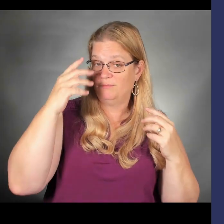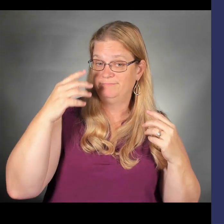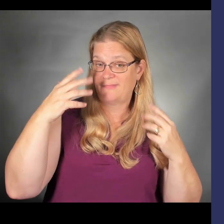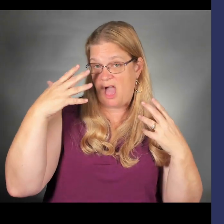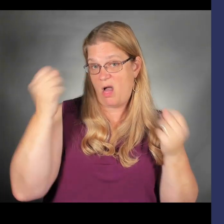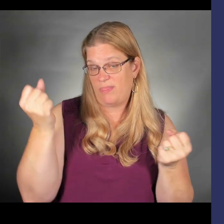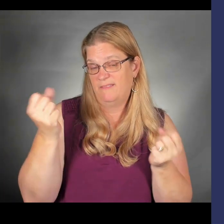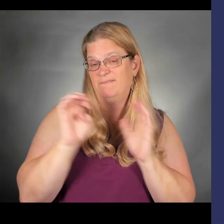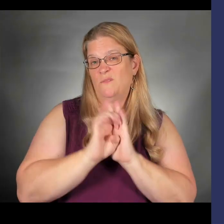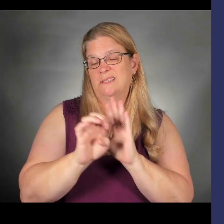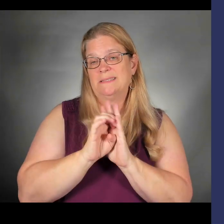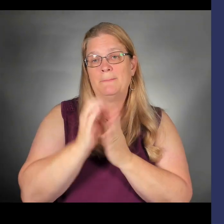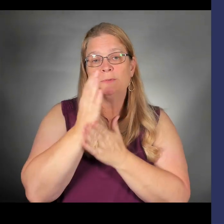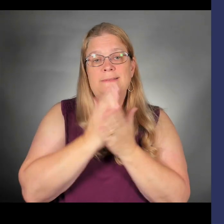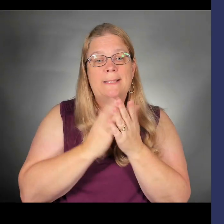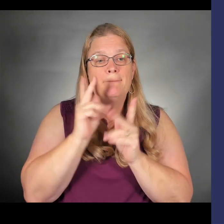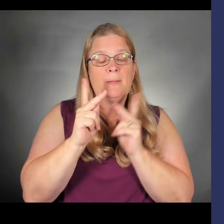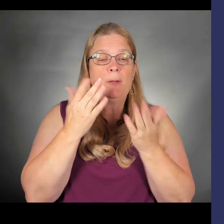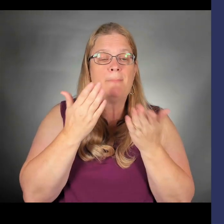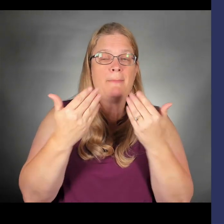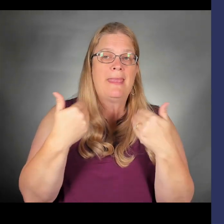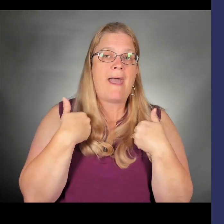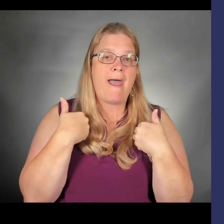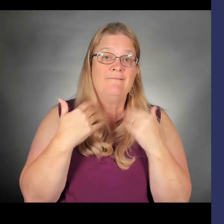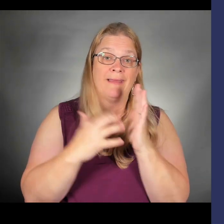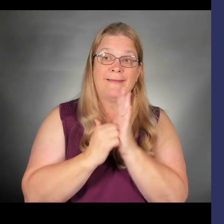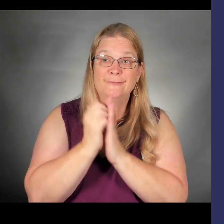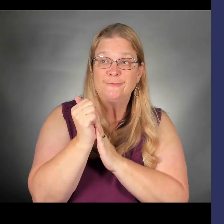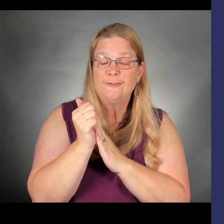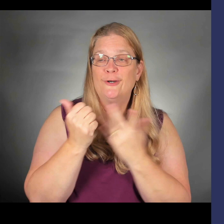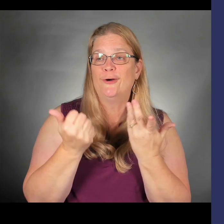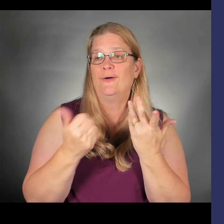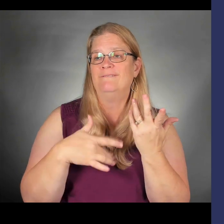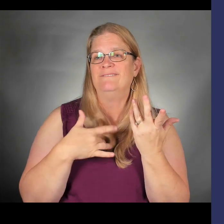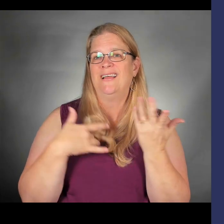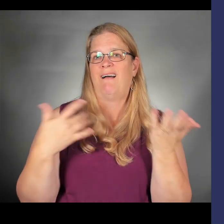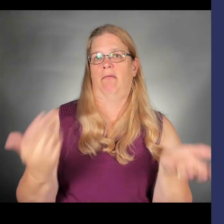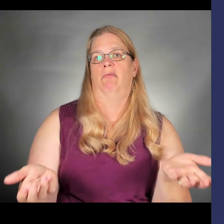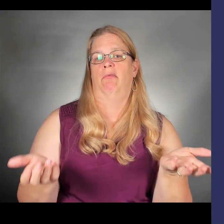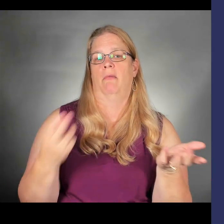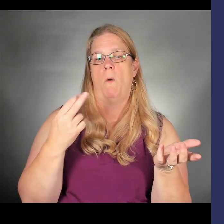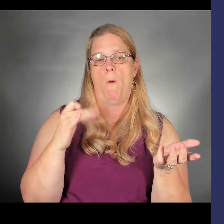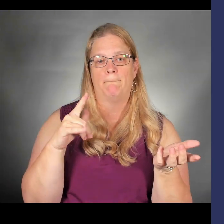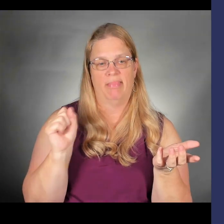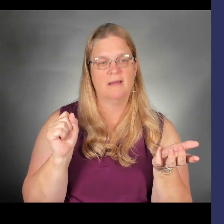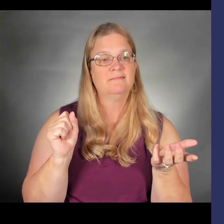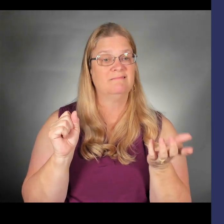Mental or physical health illnesses; perhaps someone has cancer.